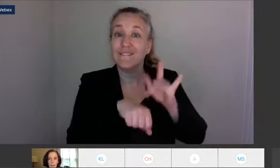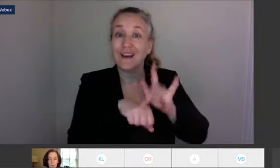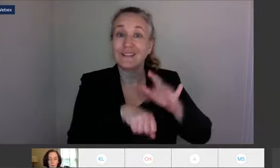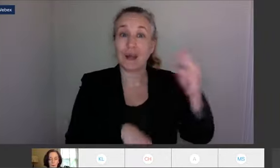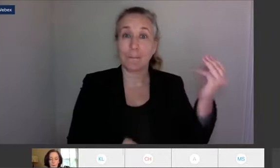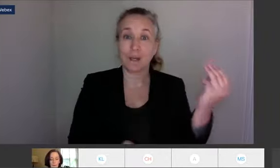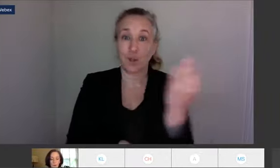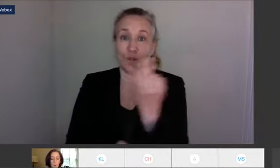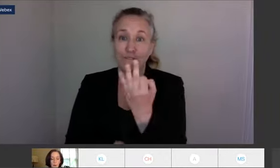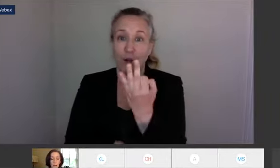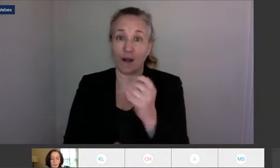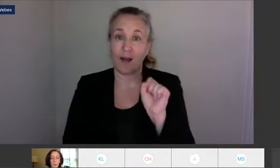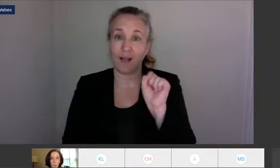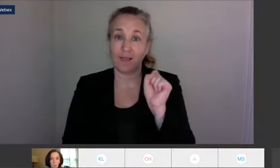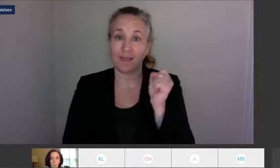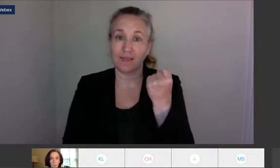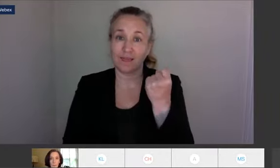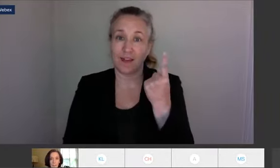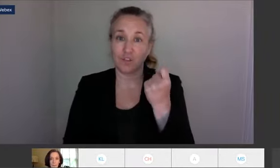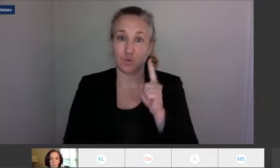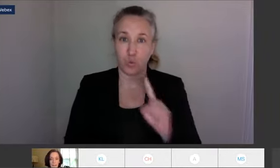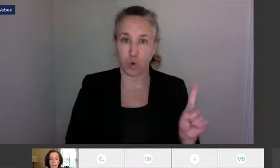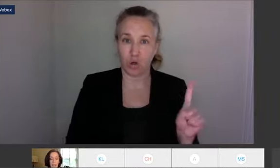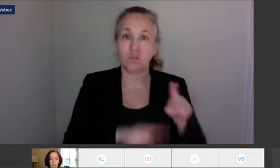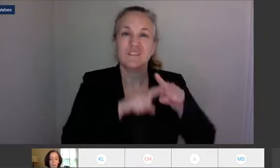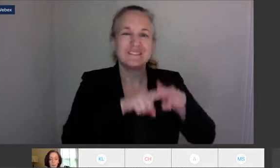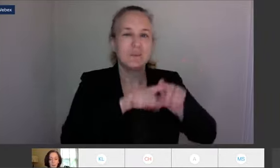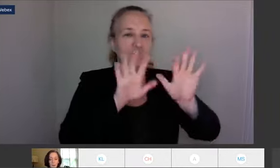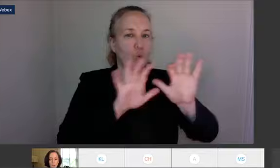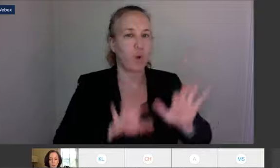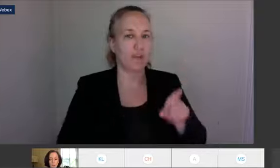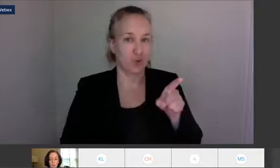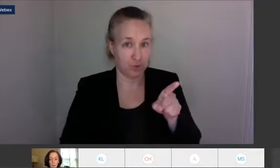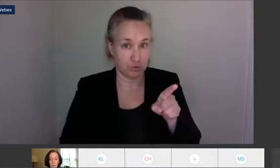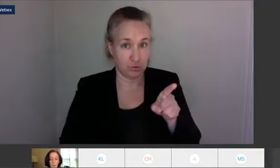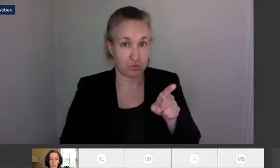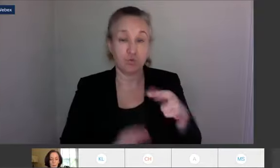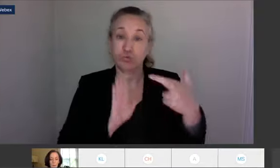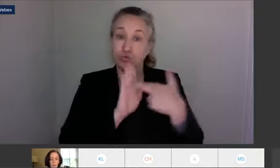from 11:00 to 1:00 weather permitting and you can register for an appointment